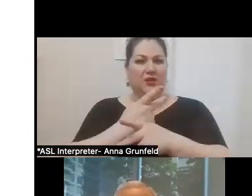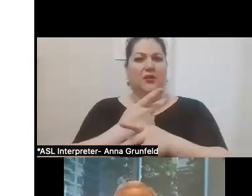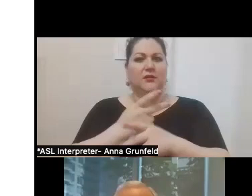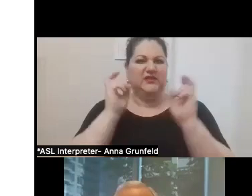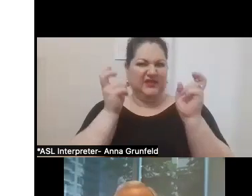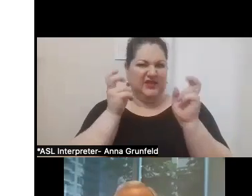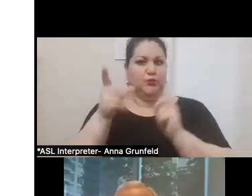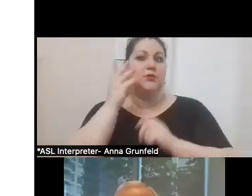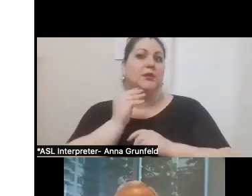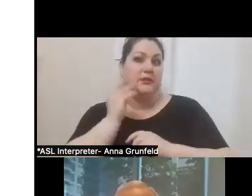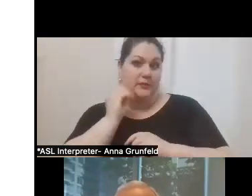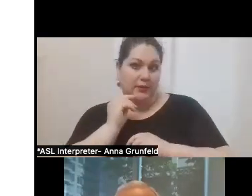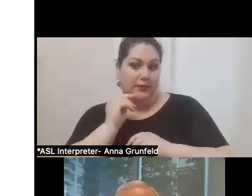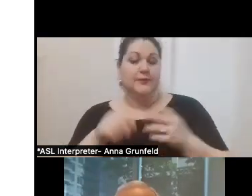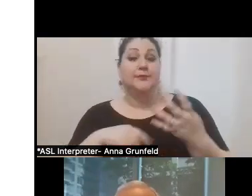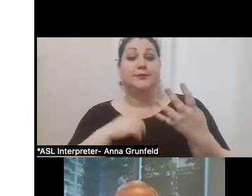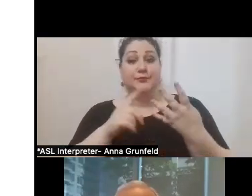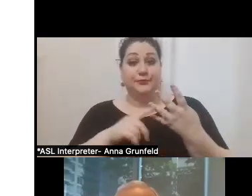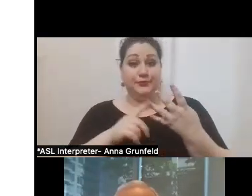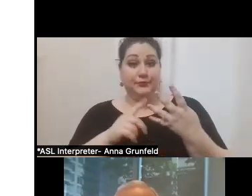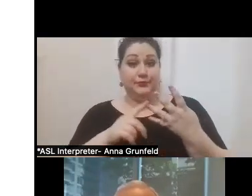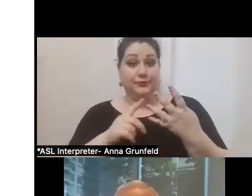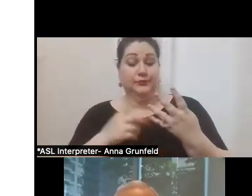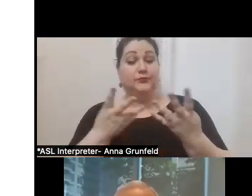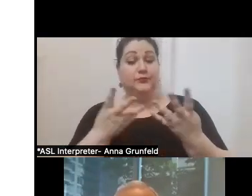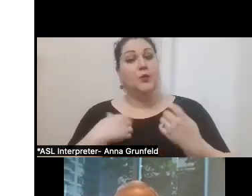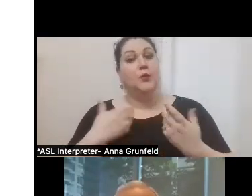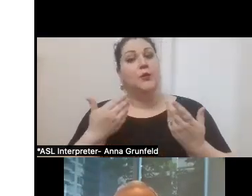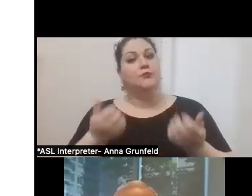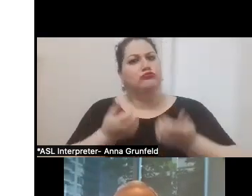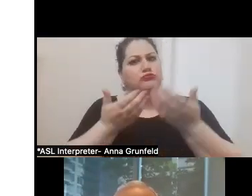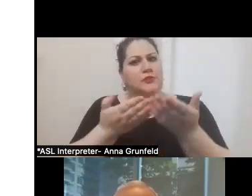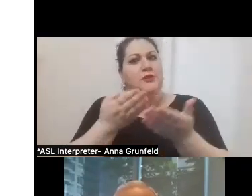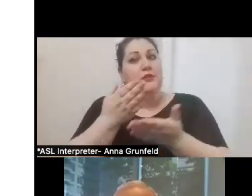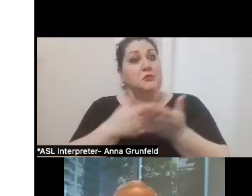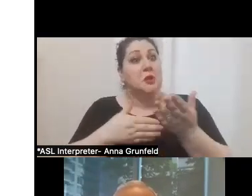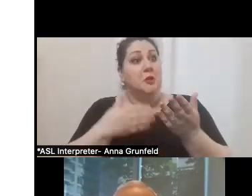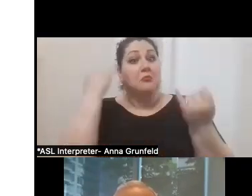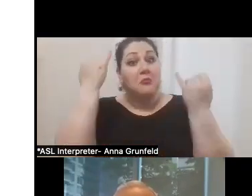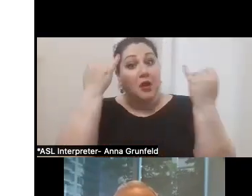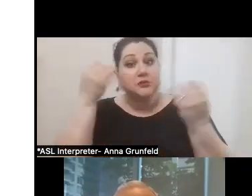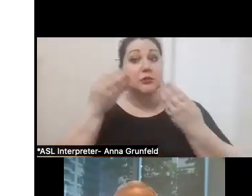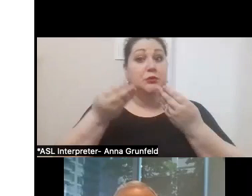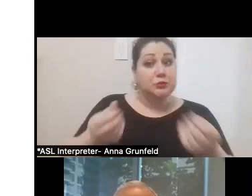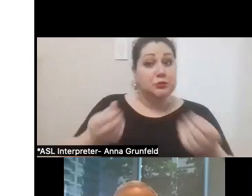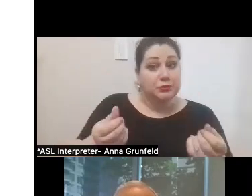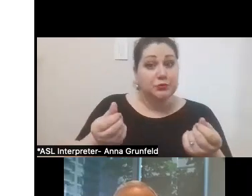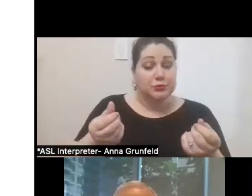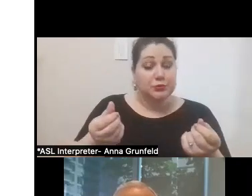Third, I'd like to share with you some solutions that we found in the amelioration